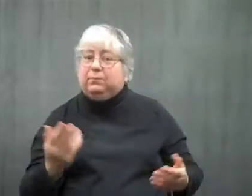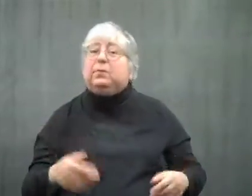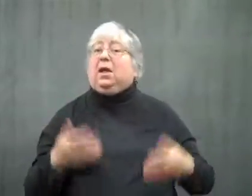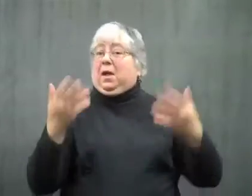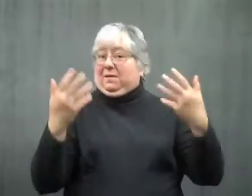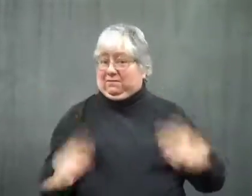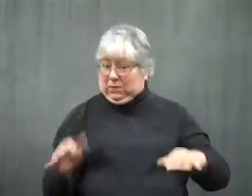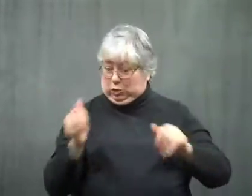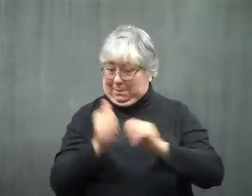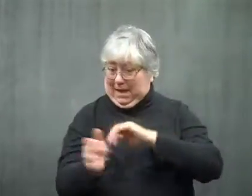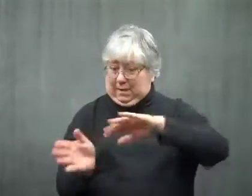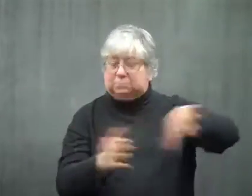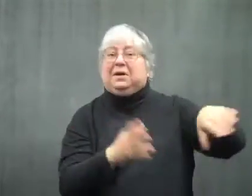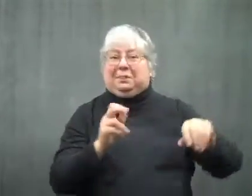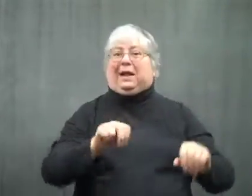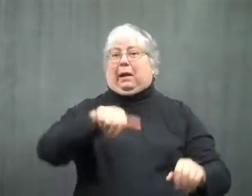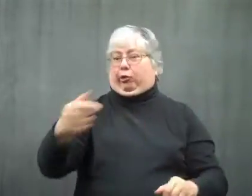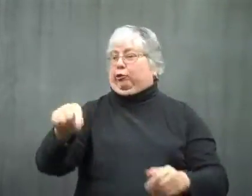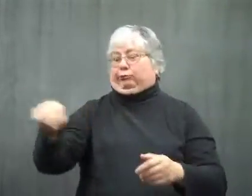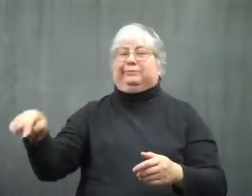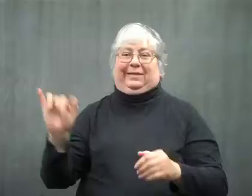Once that's passed, then there are the other problems,